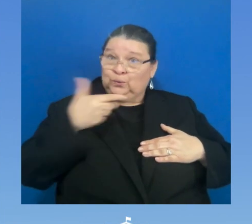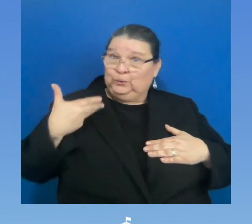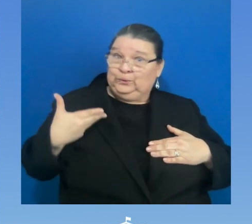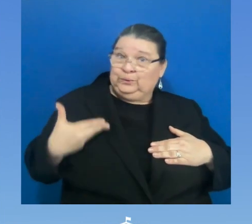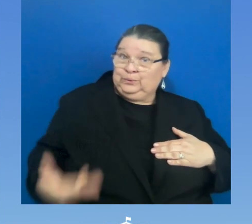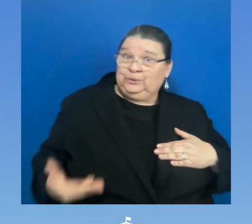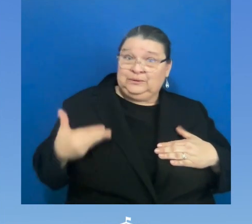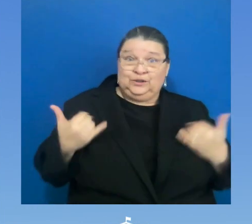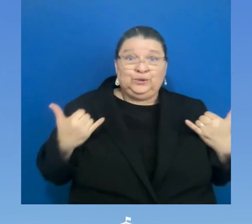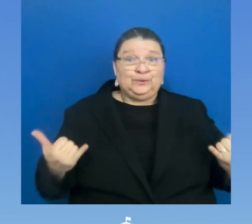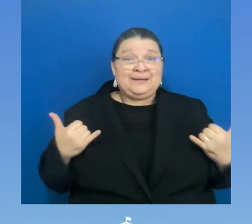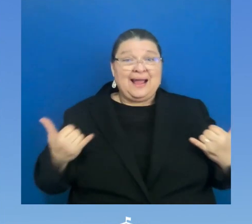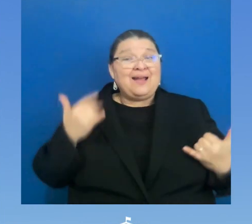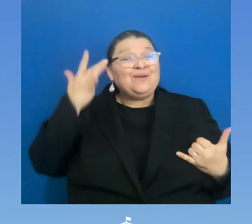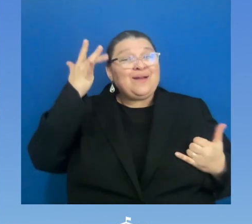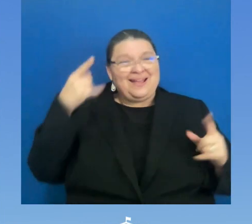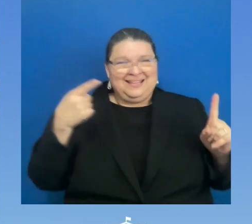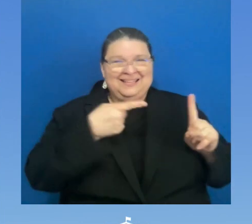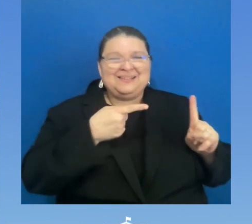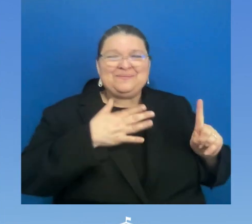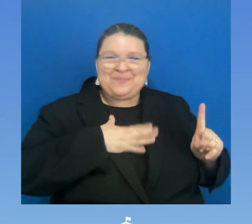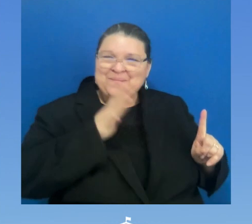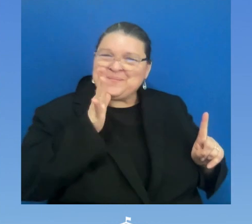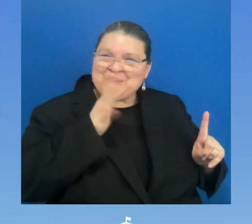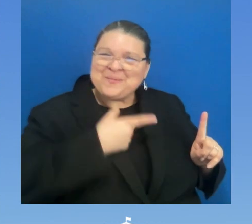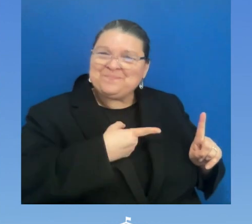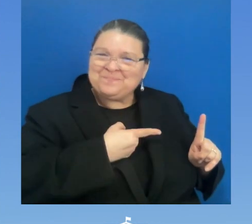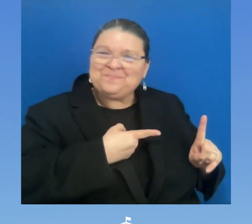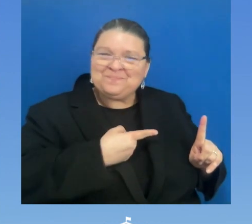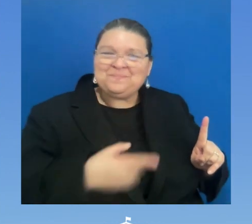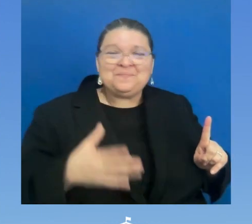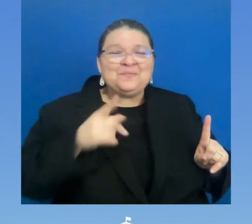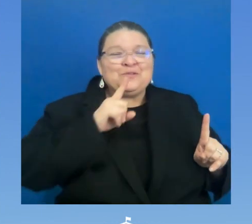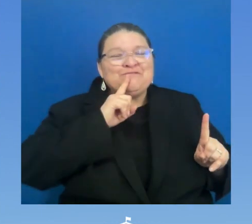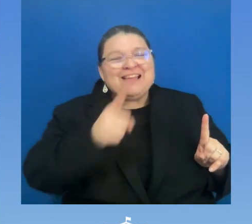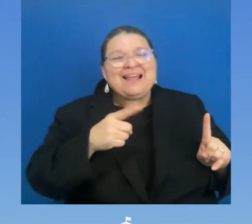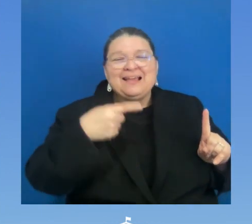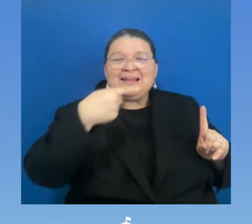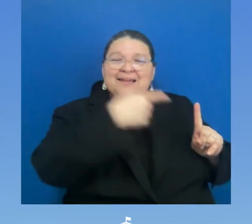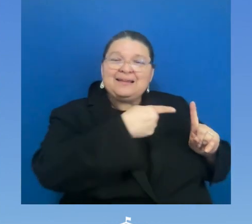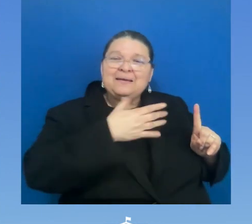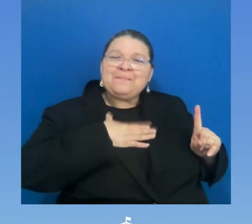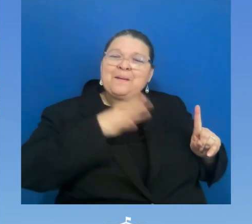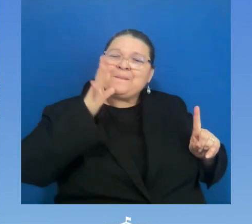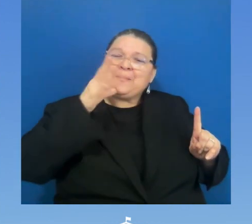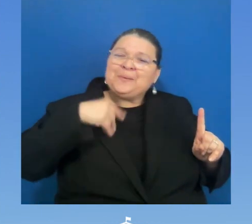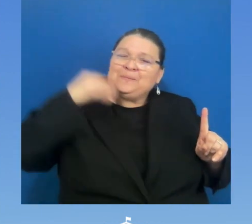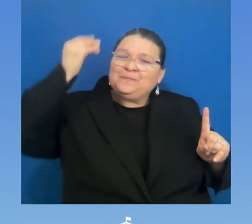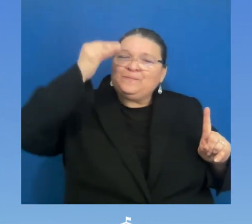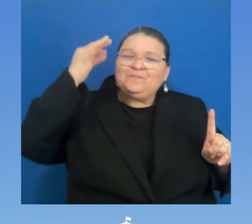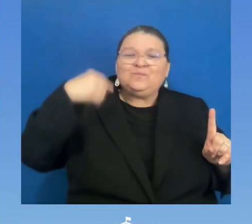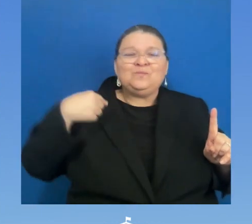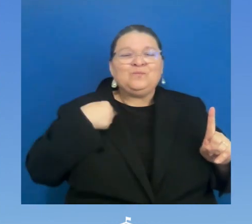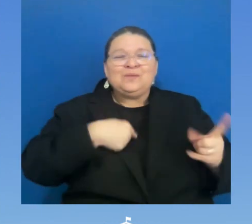When we think when we talk about these issues, when I say, when I talk about women and women of color and immigrants, I think of my mother because she was an immigrant